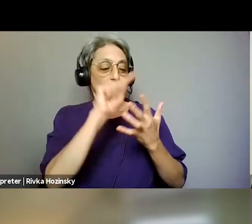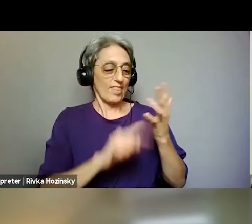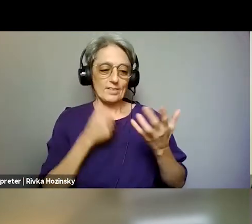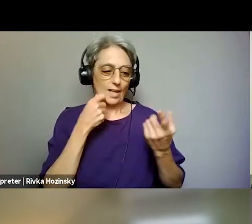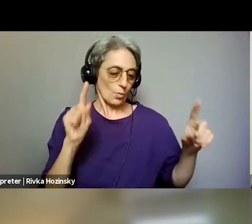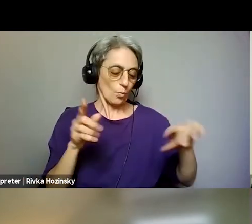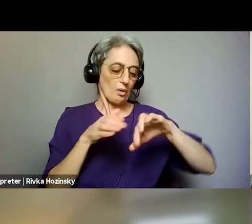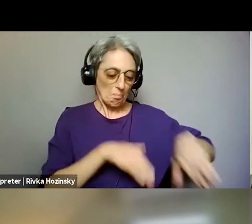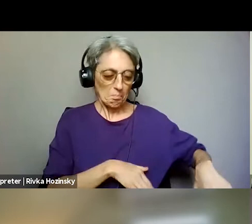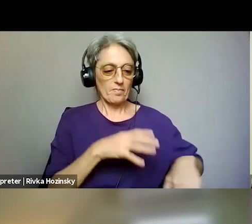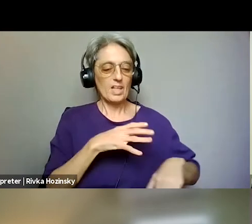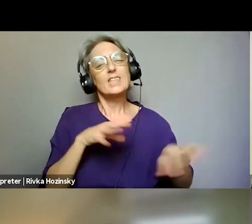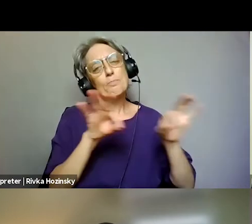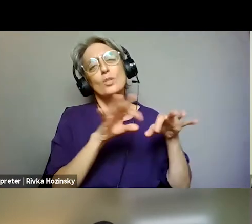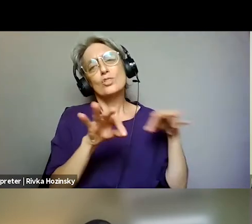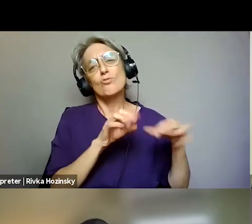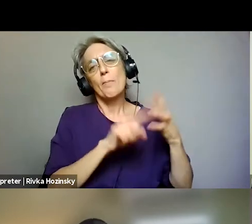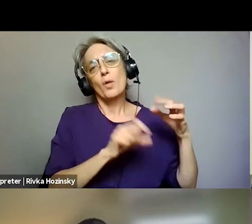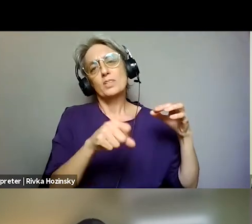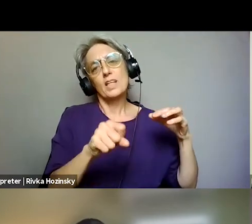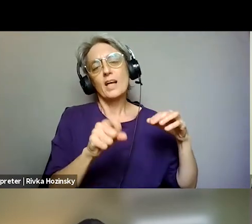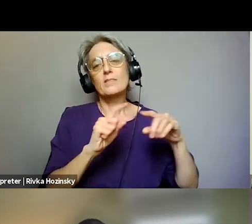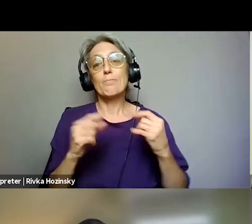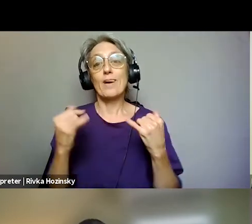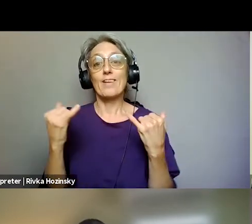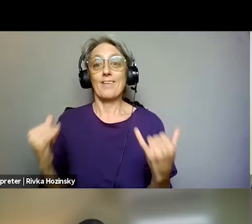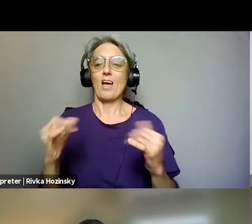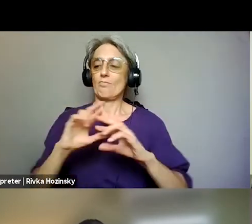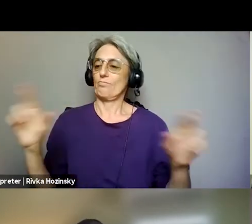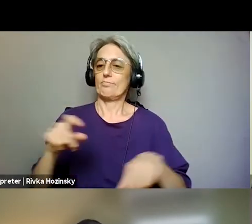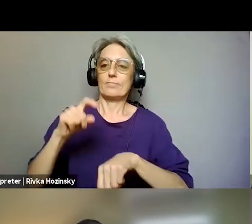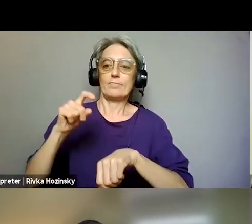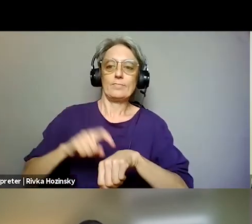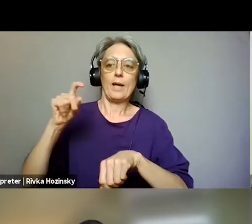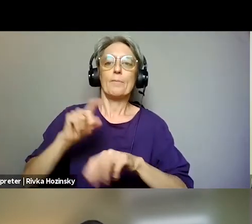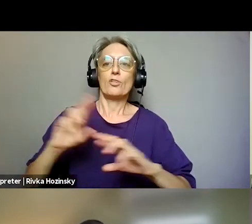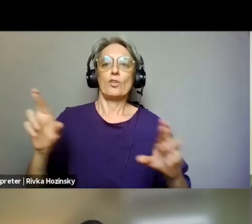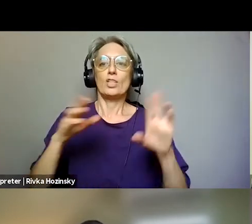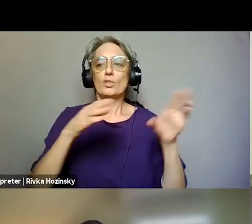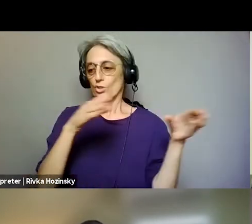characterize that, but I think at this point I we’re ready to shift towards the positive